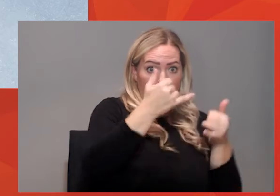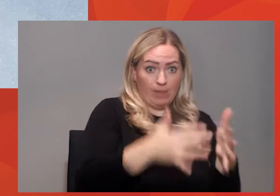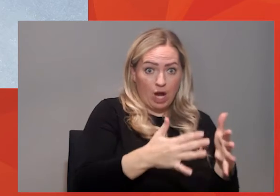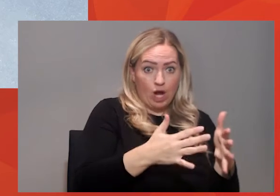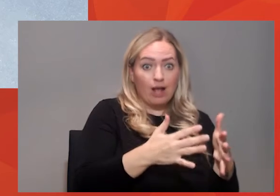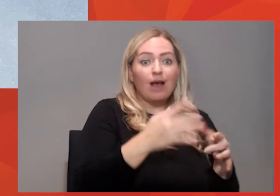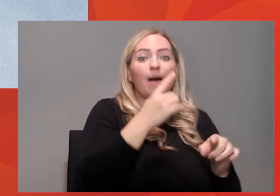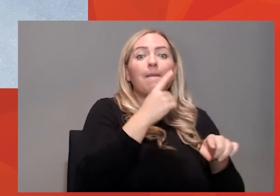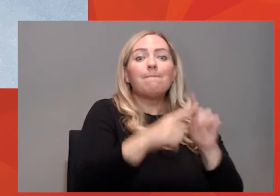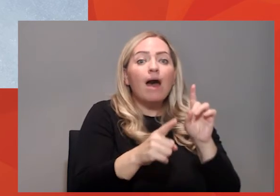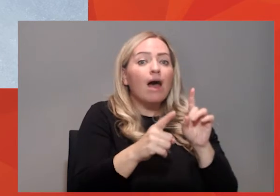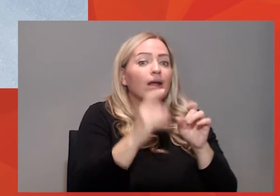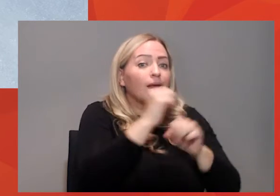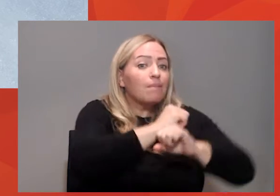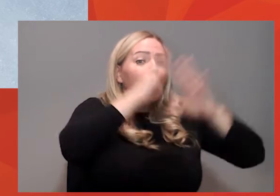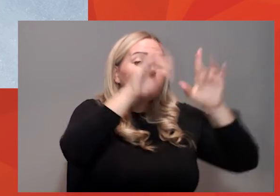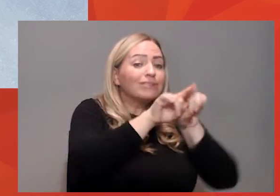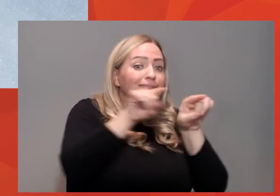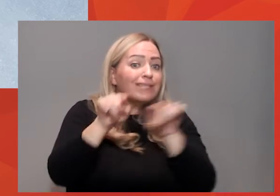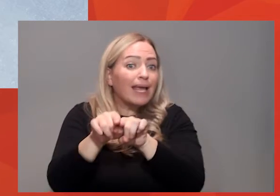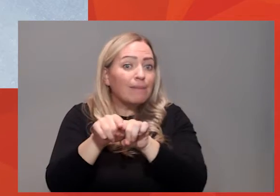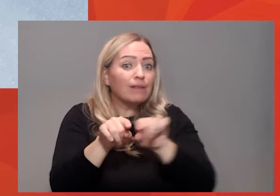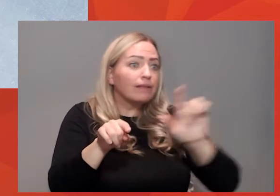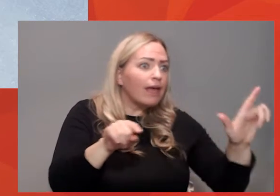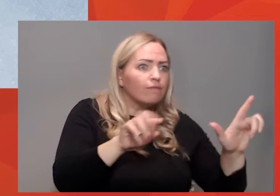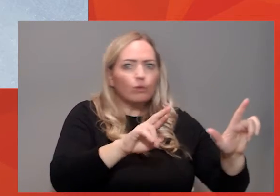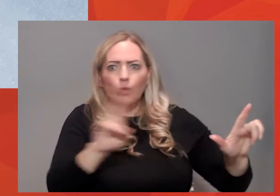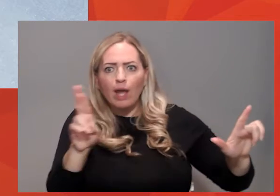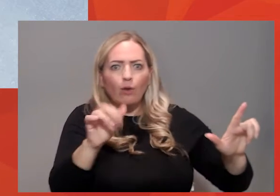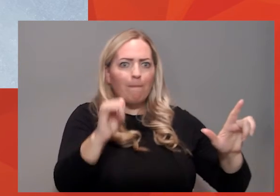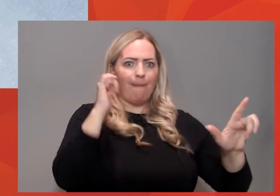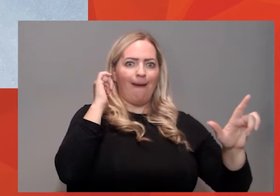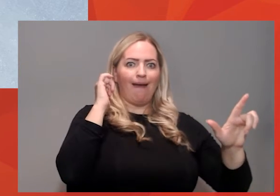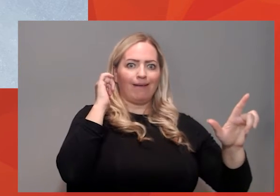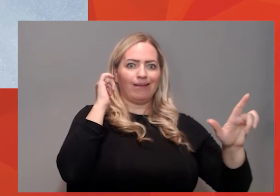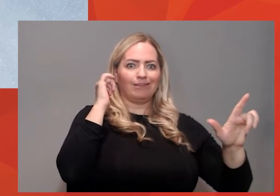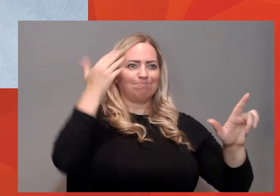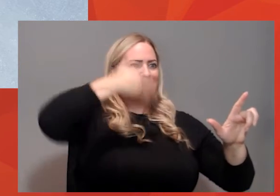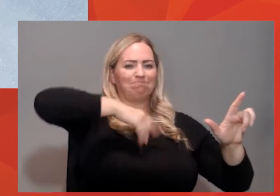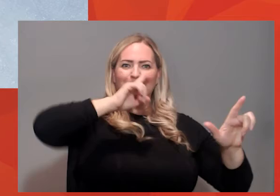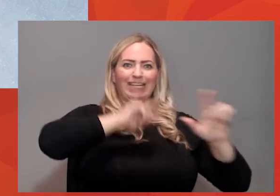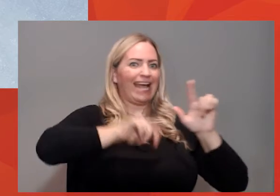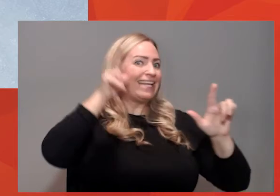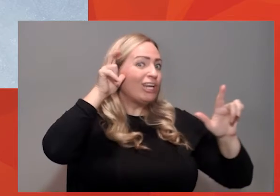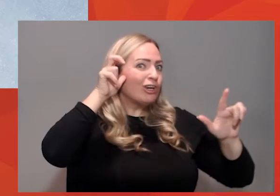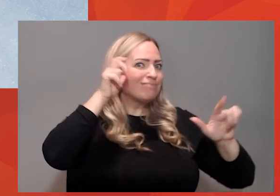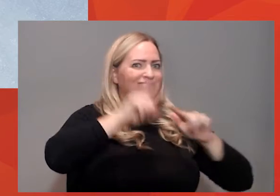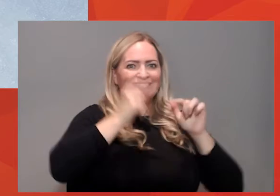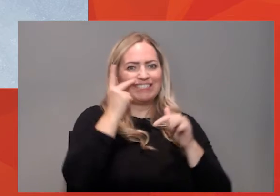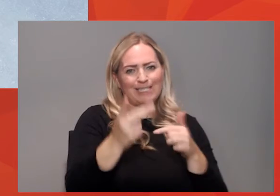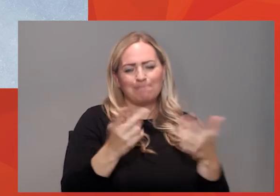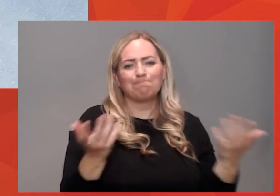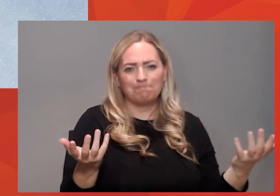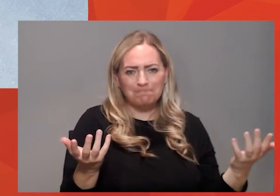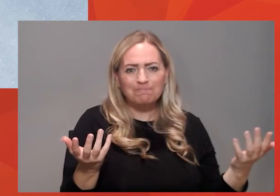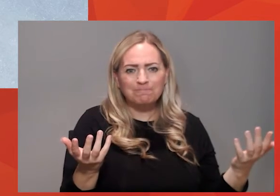but imagine something the same happens on the left, right, or back on you. And you cannot hear it and you cannot see it.